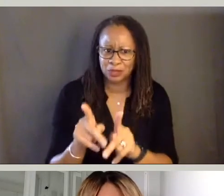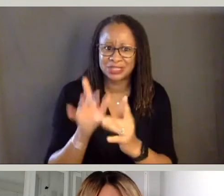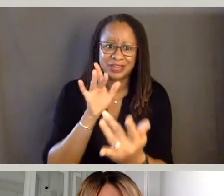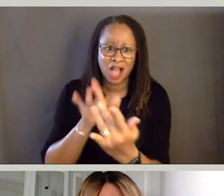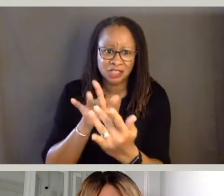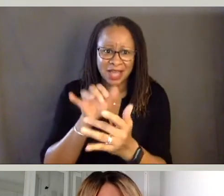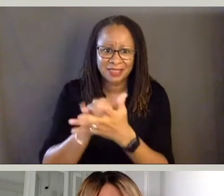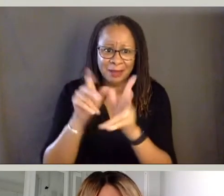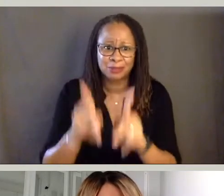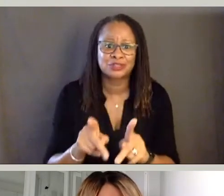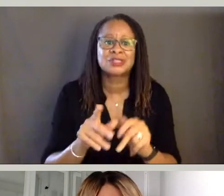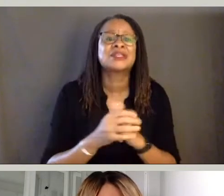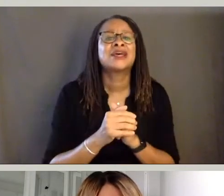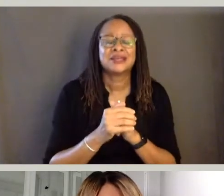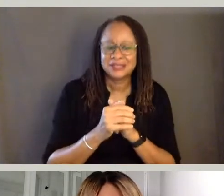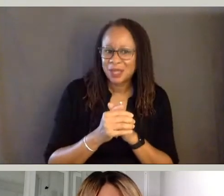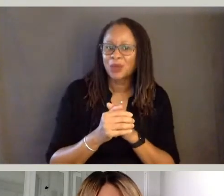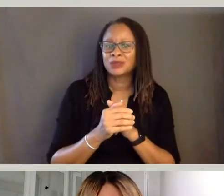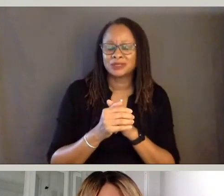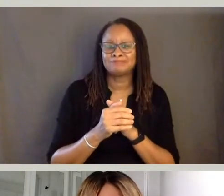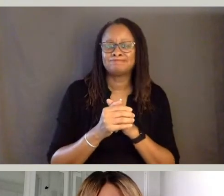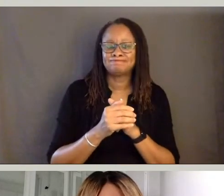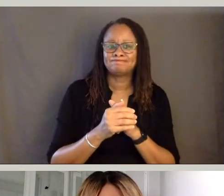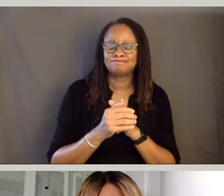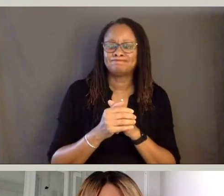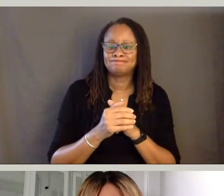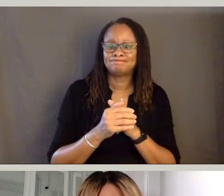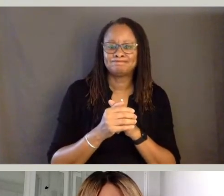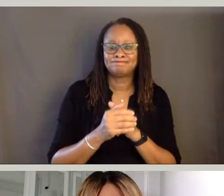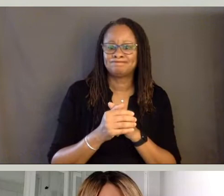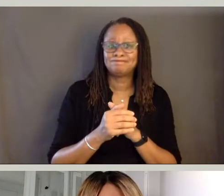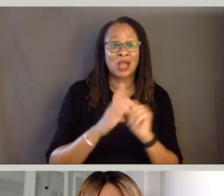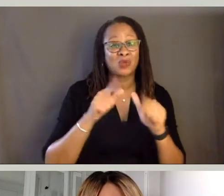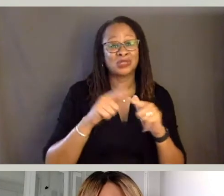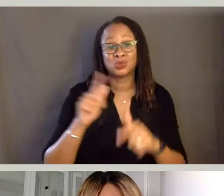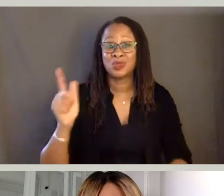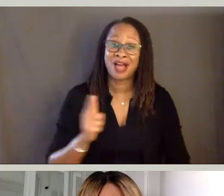And like went to libraries, and museums,